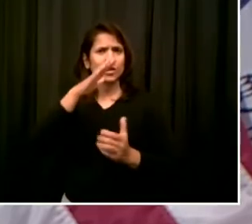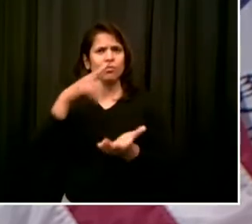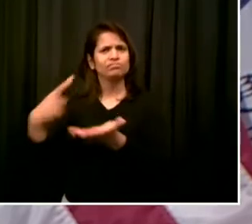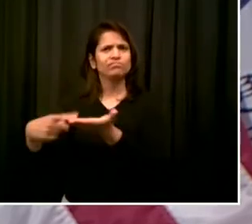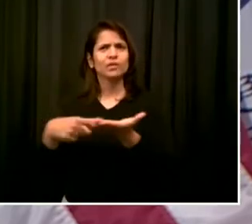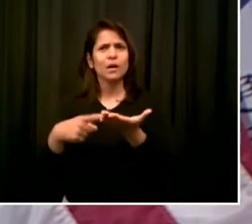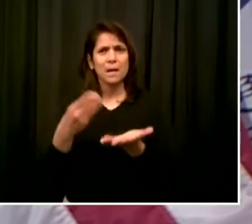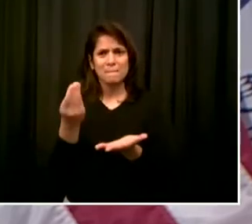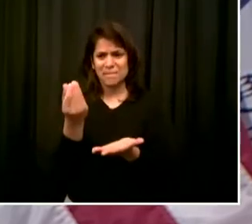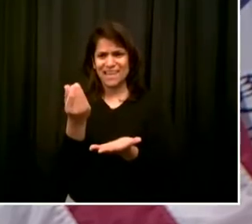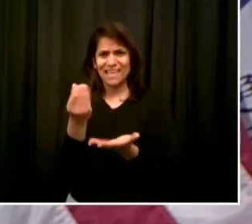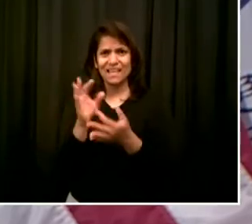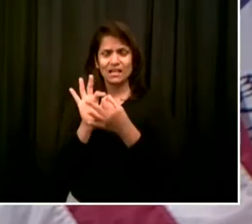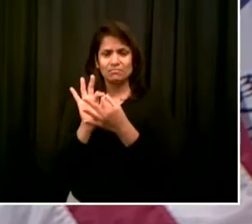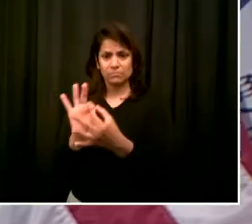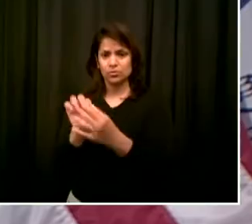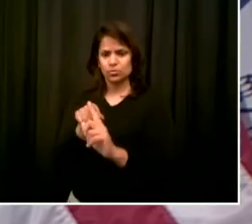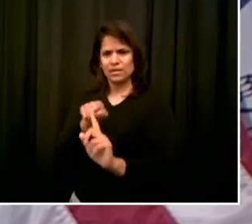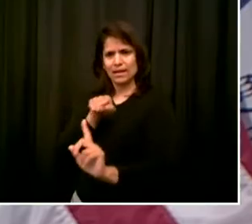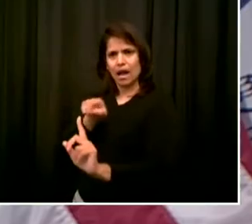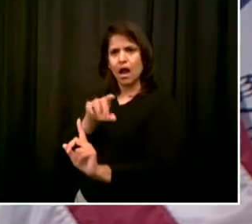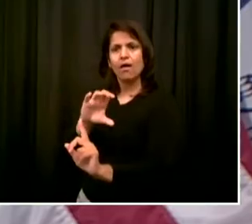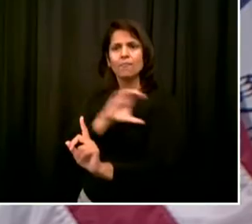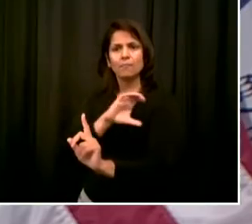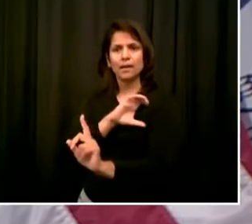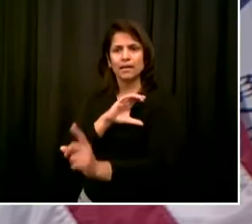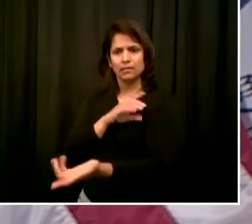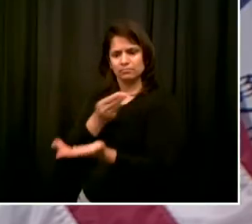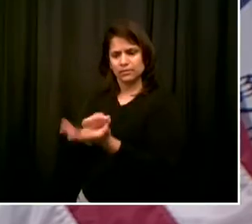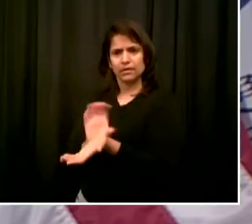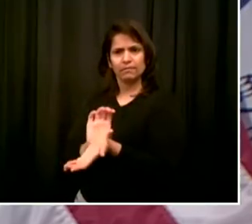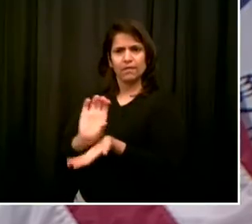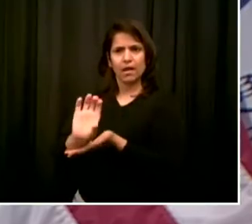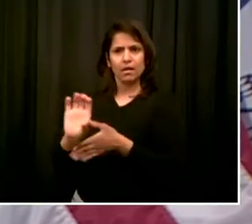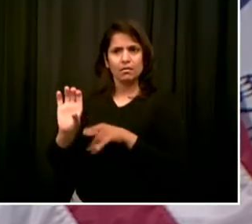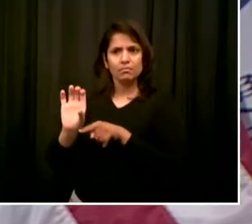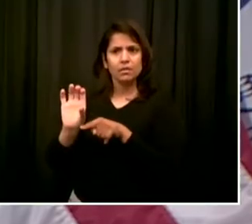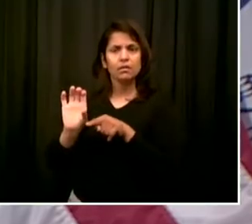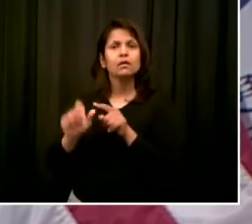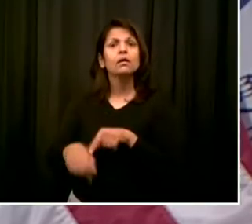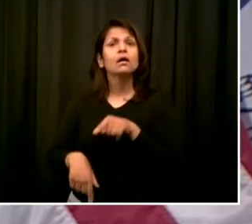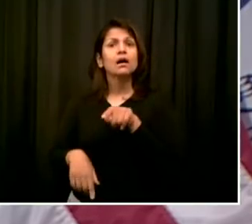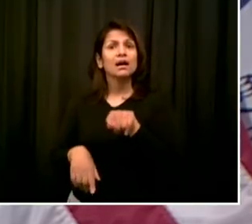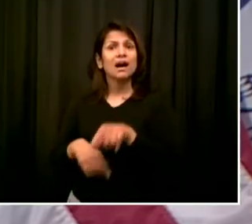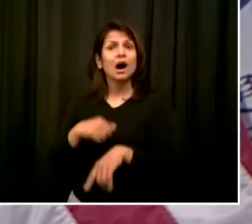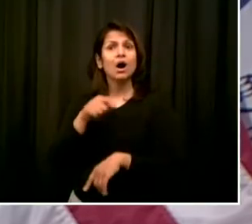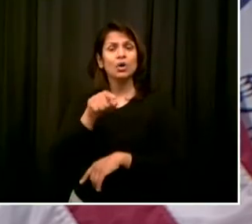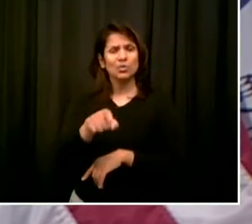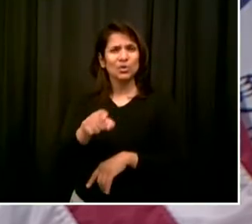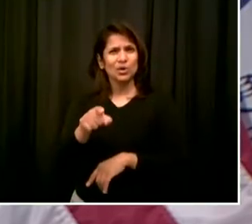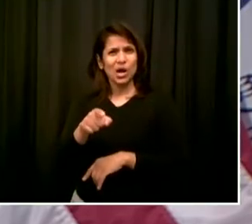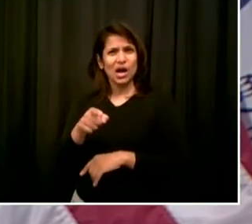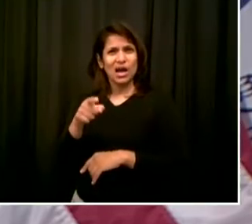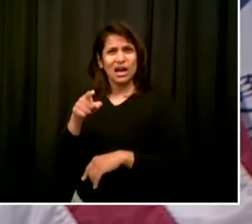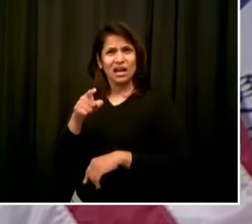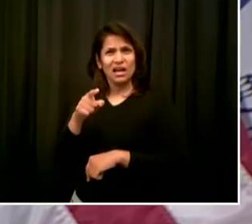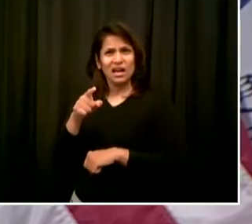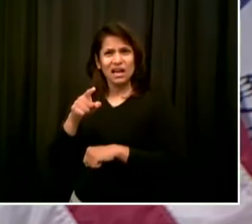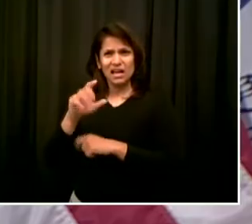I WANT TO GET BACK TO CO-THE POLIE CDAREPTMT ENAND HOW YU O